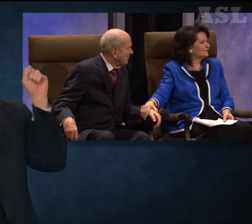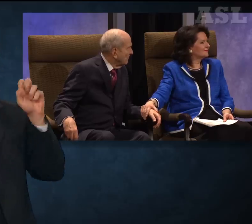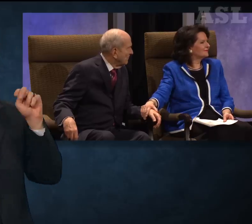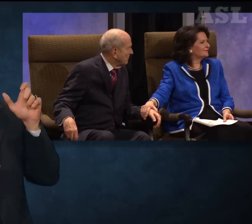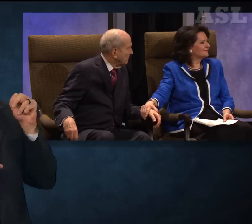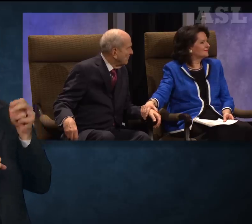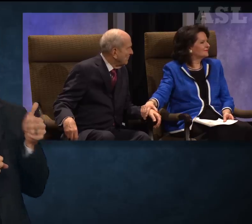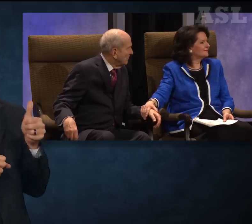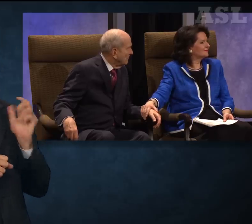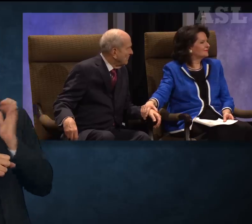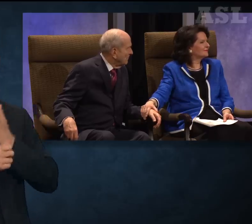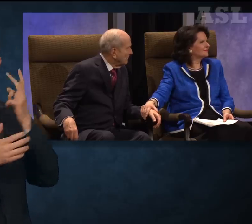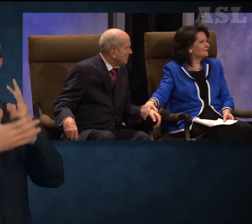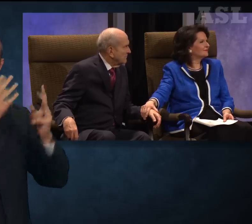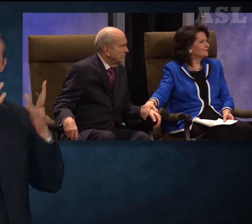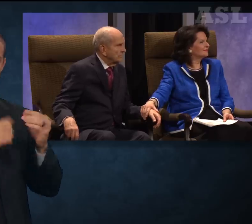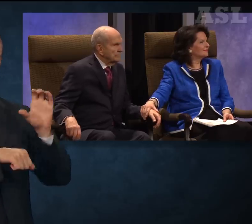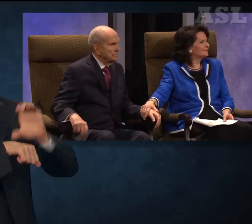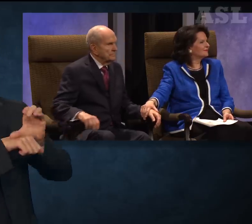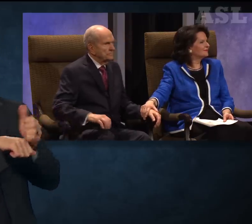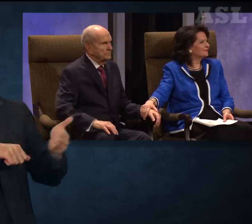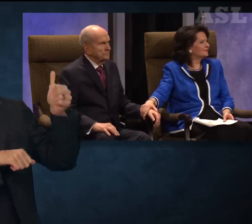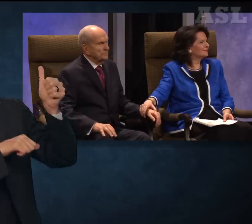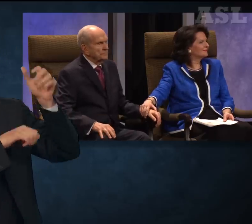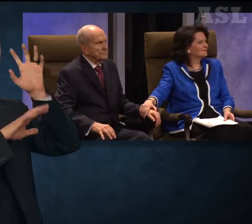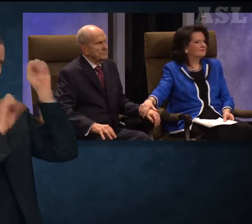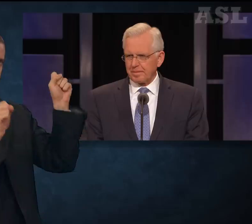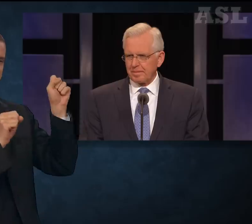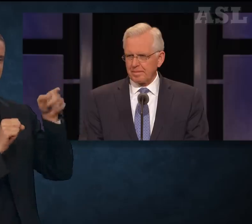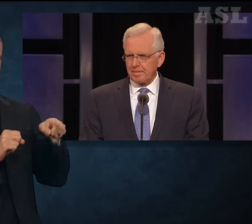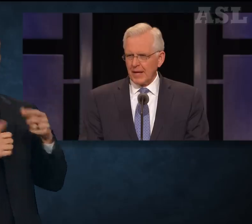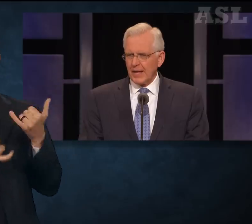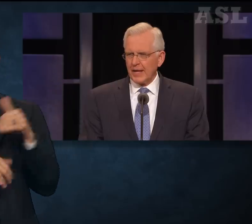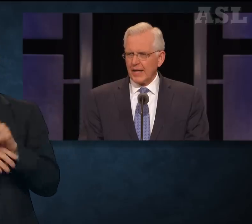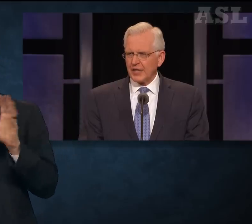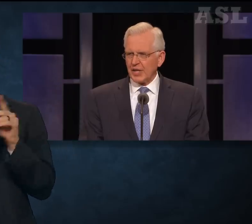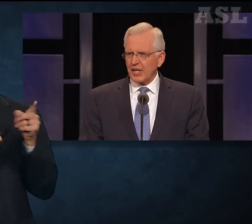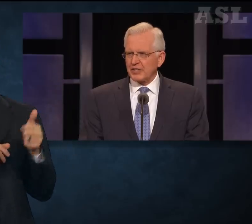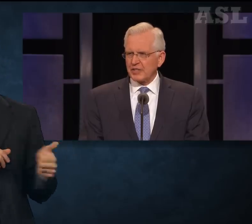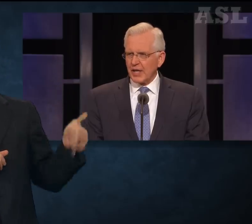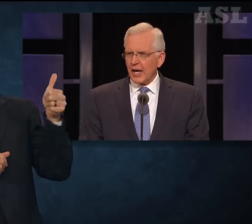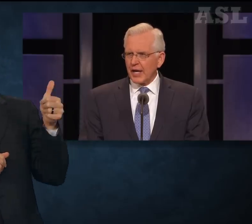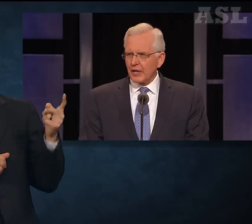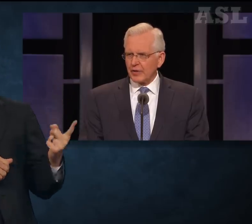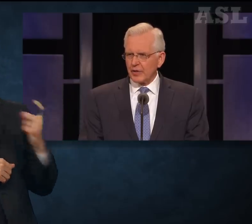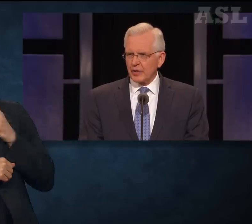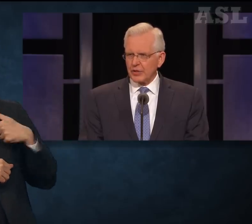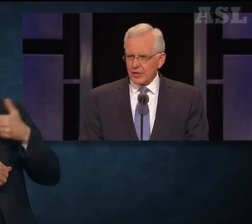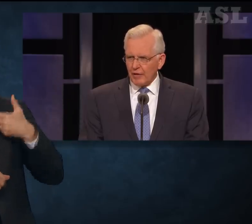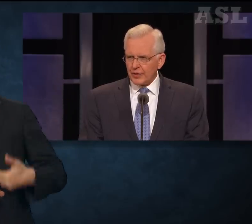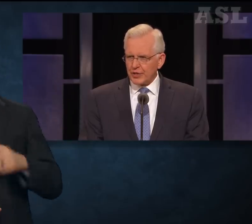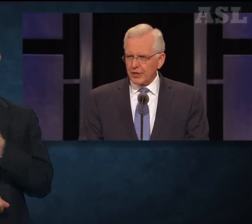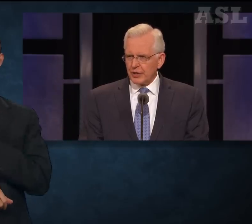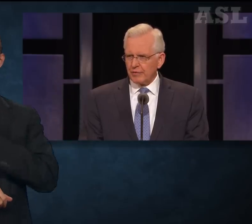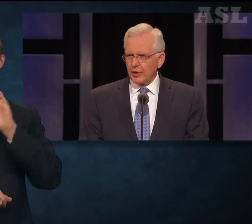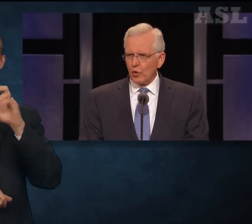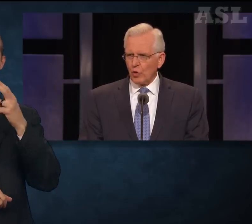PRESIDENT NELSON, OUR PROPHET